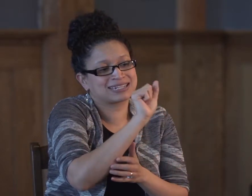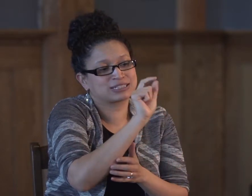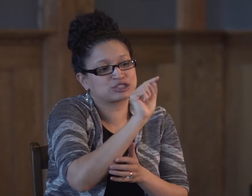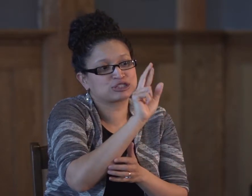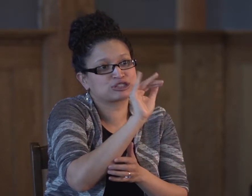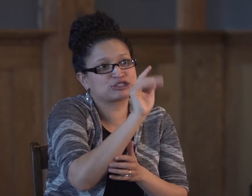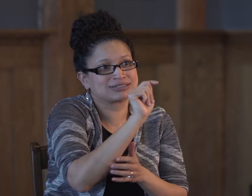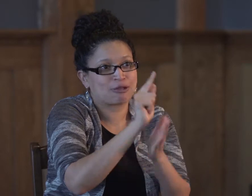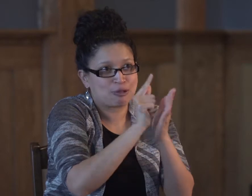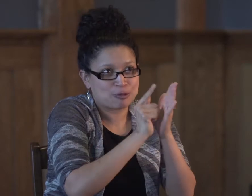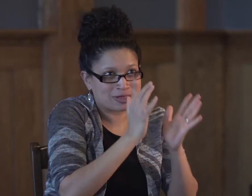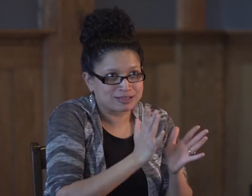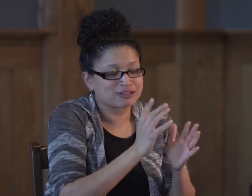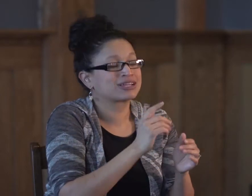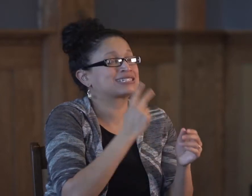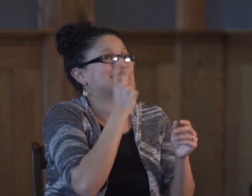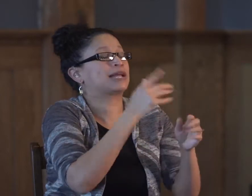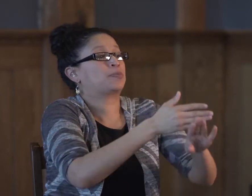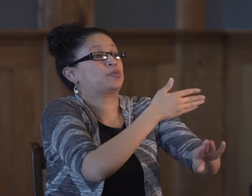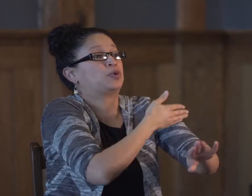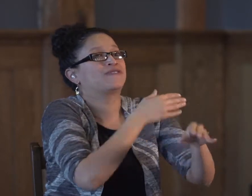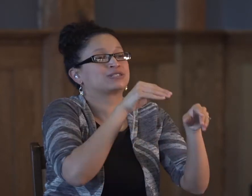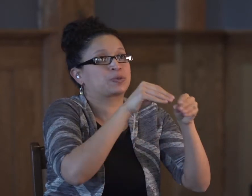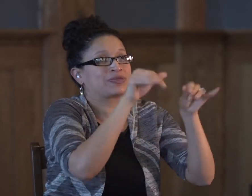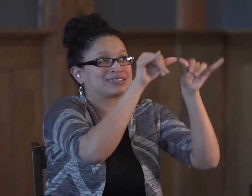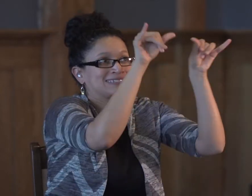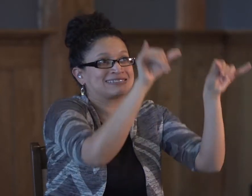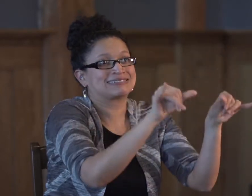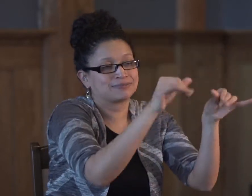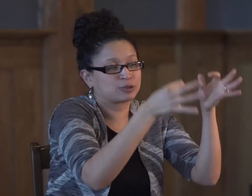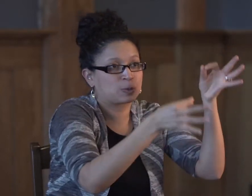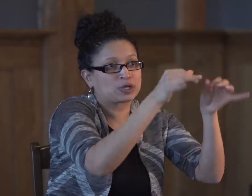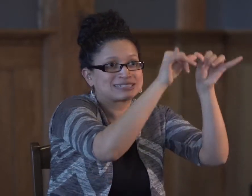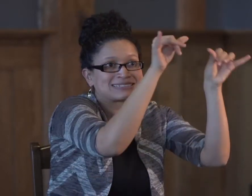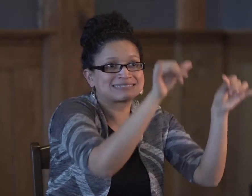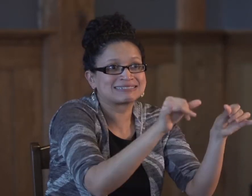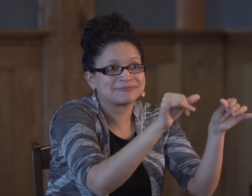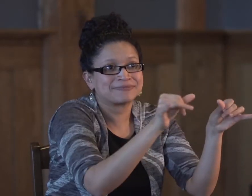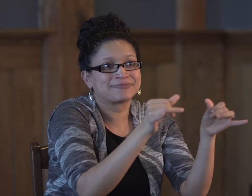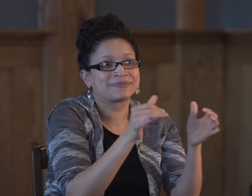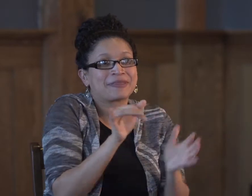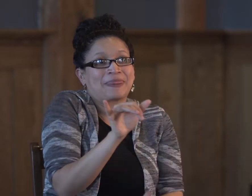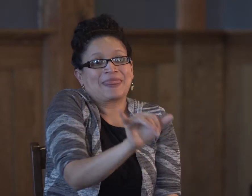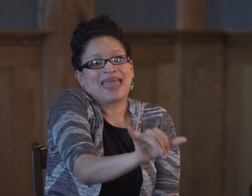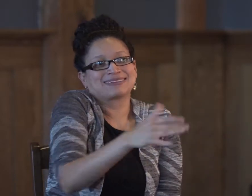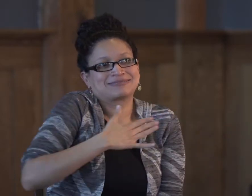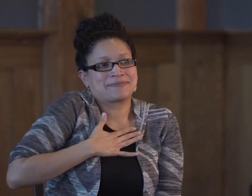believe, will have an effect on improving our work with prosecutors, district attorneys